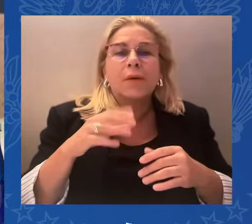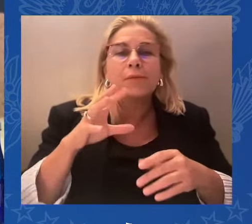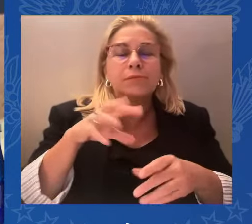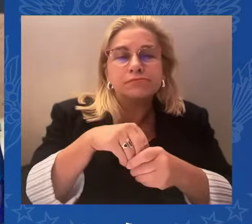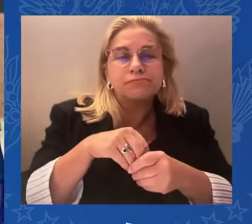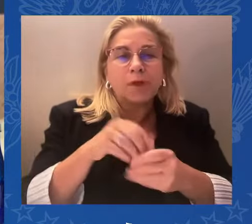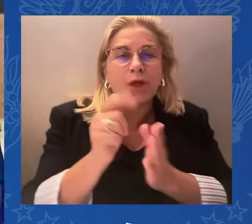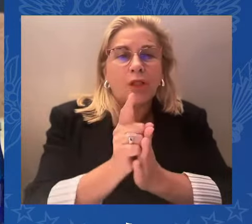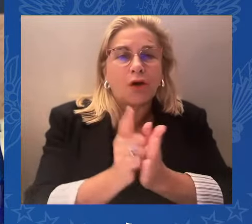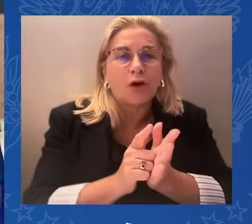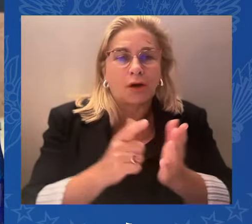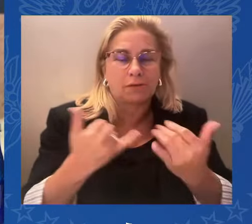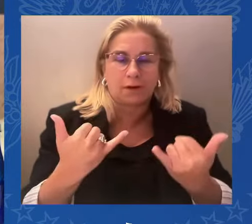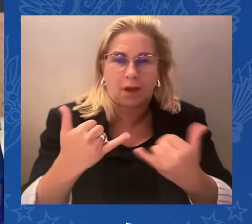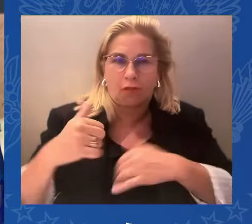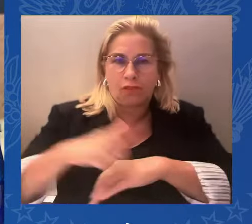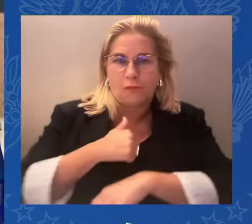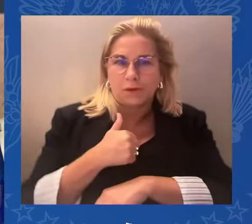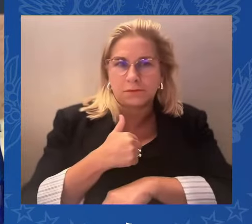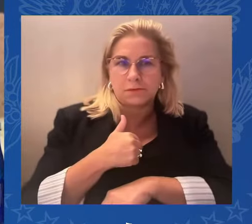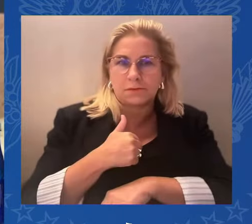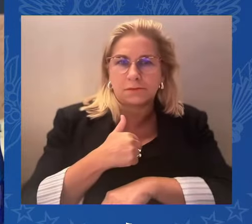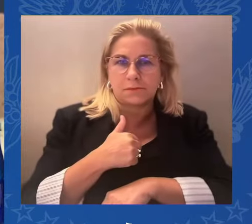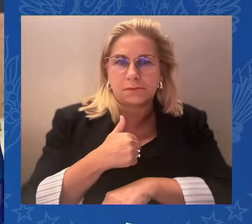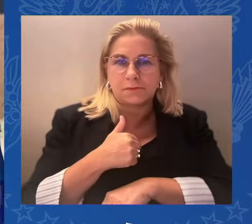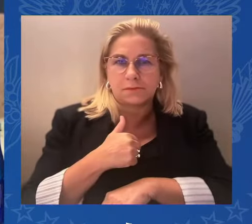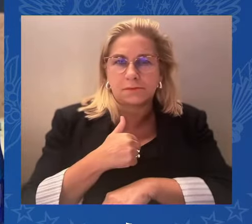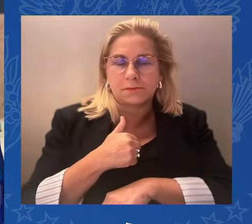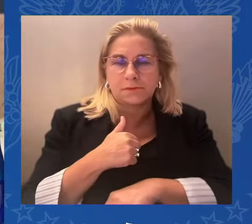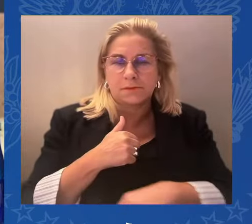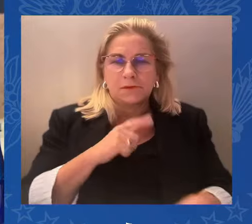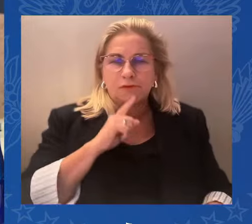the Quad, who share values such as freedom and democracy,